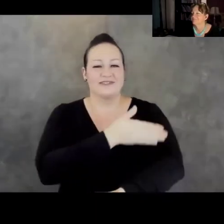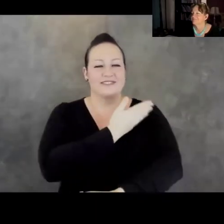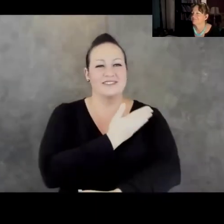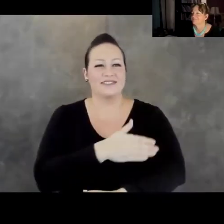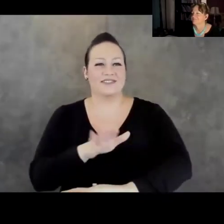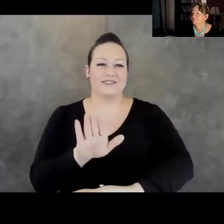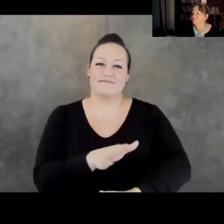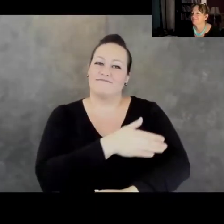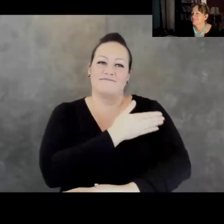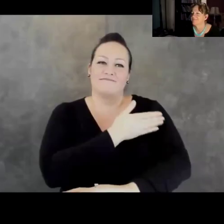Meriah: There should be appealing.